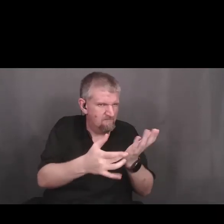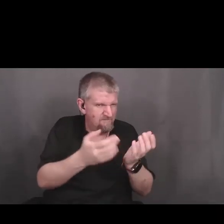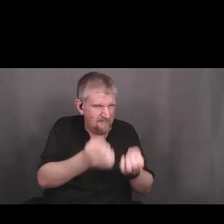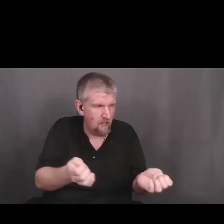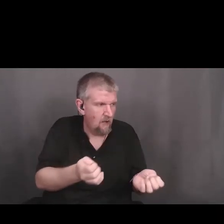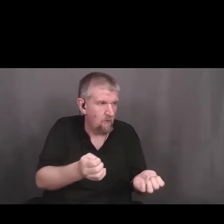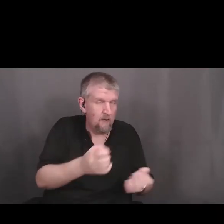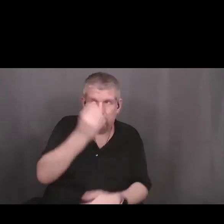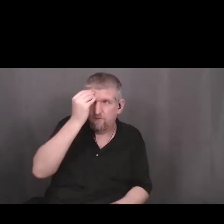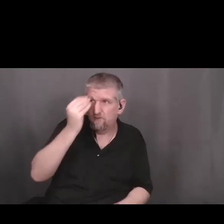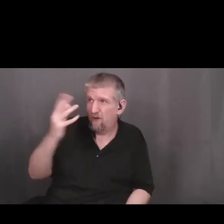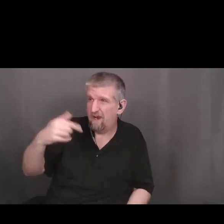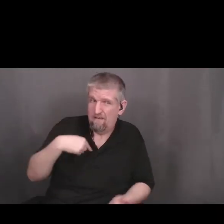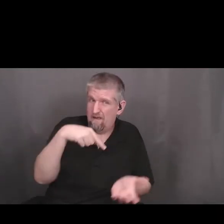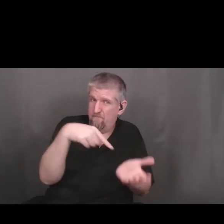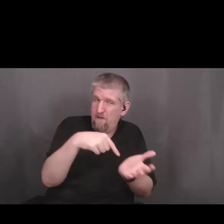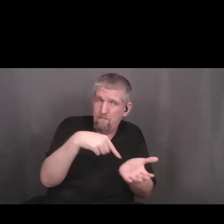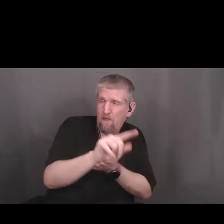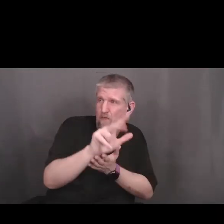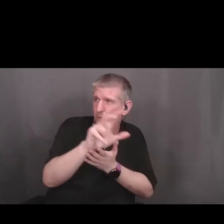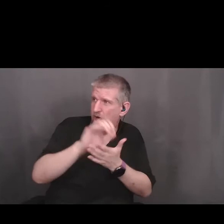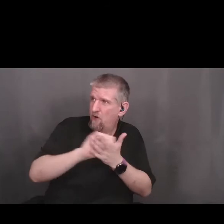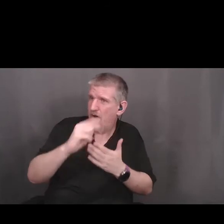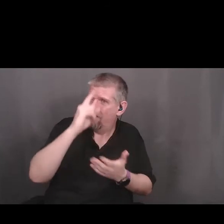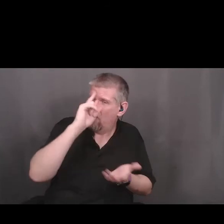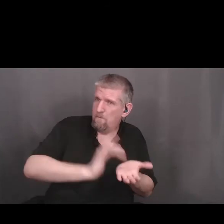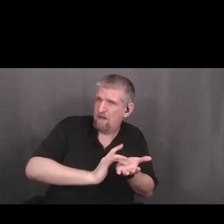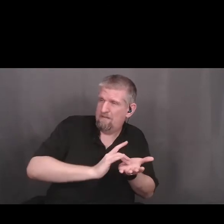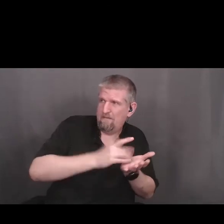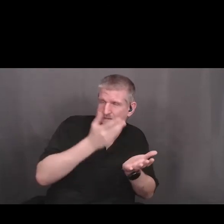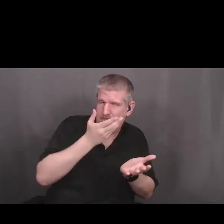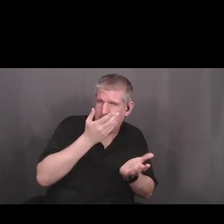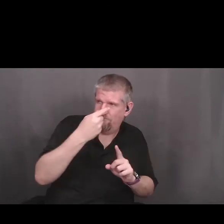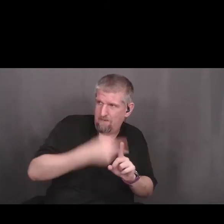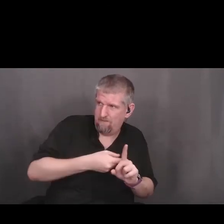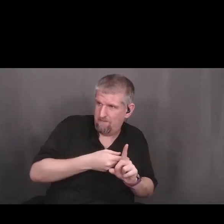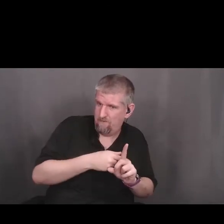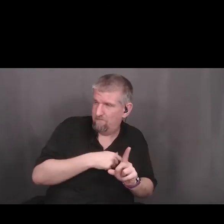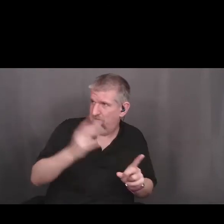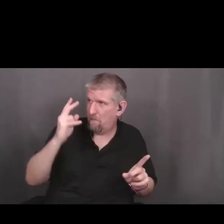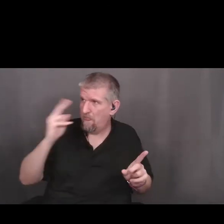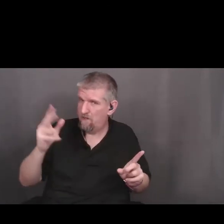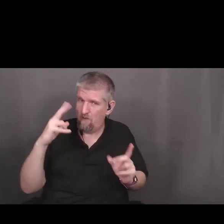hey, I spent $300 on my meds this month, do you see the $300 I made here?